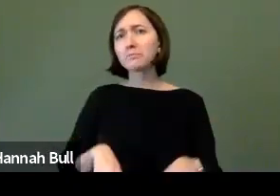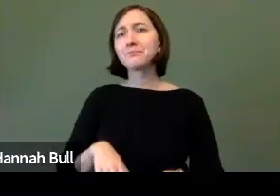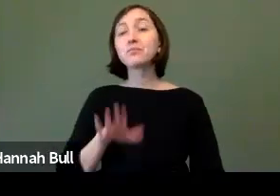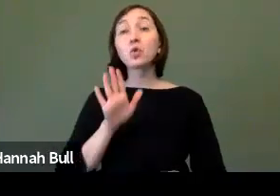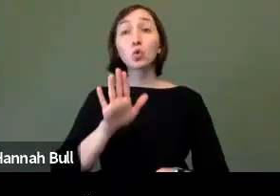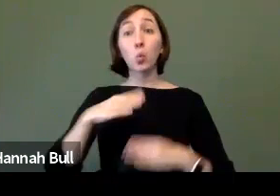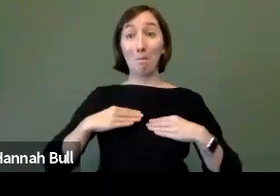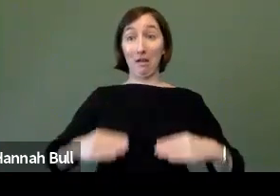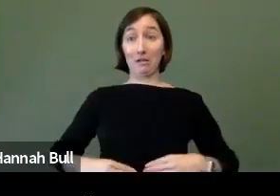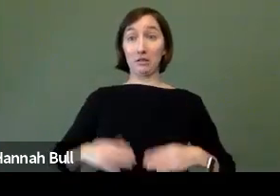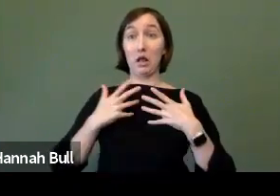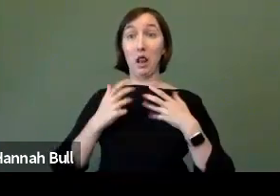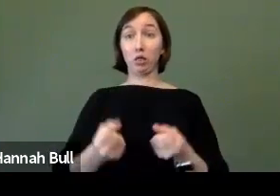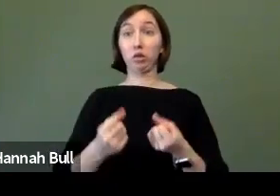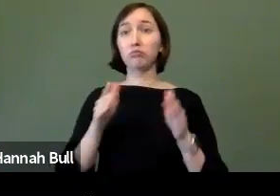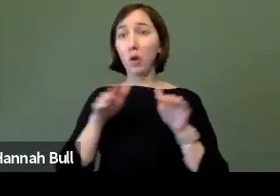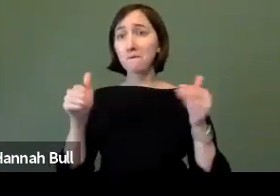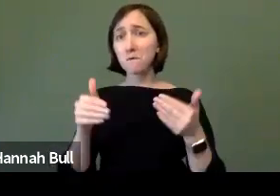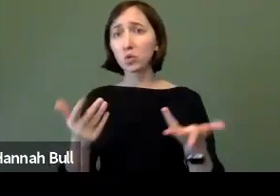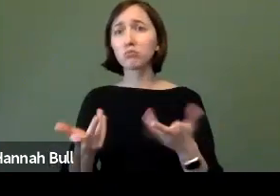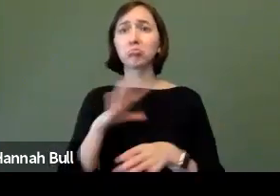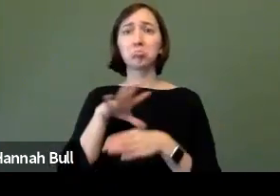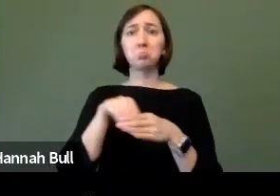Looking at incorporating workouts.